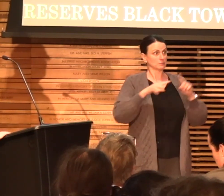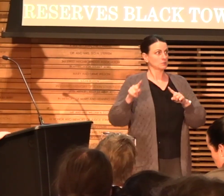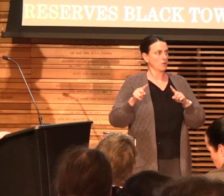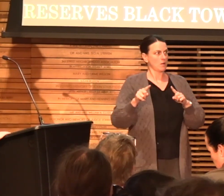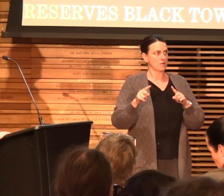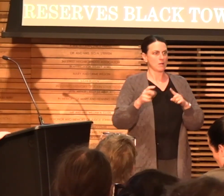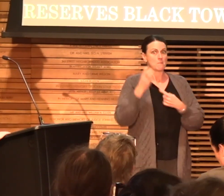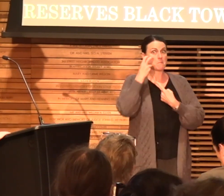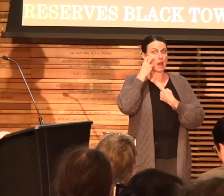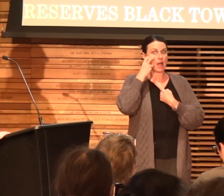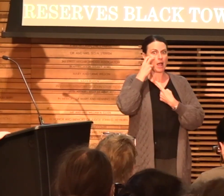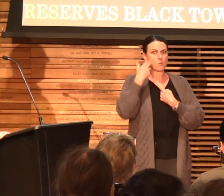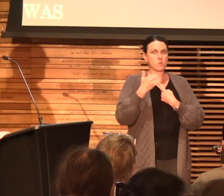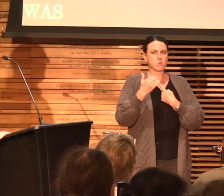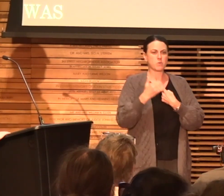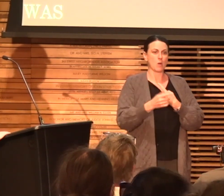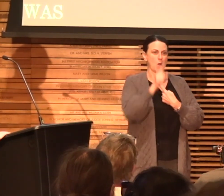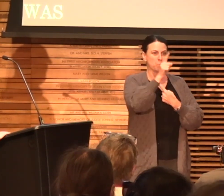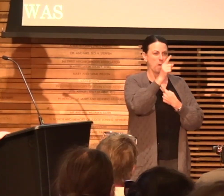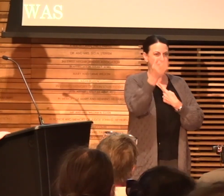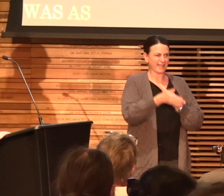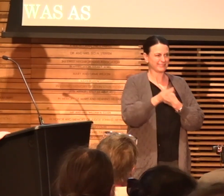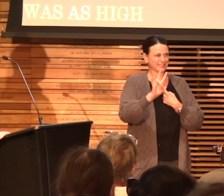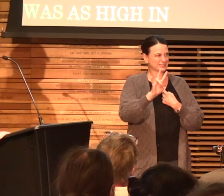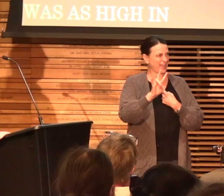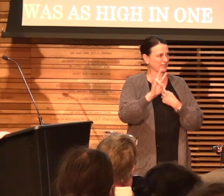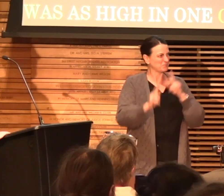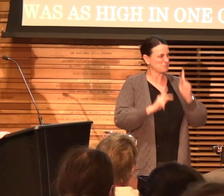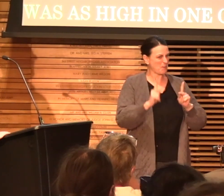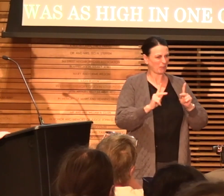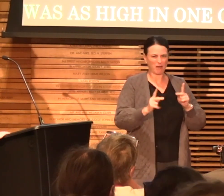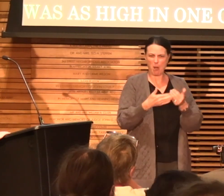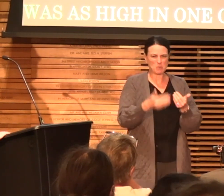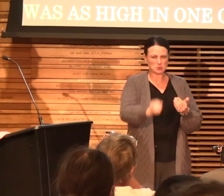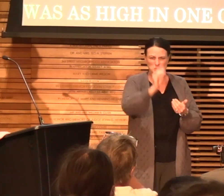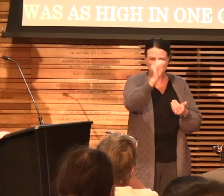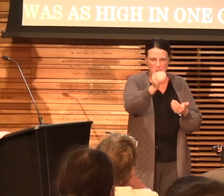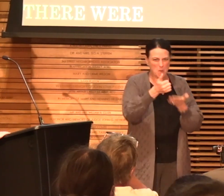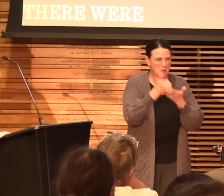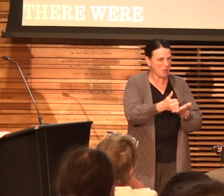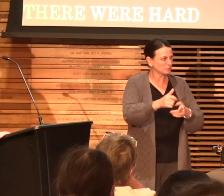was as high as one in seven or eight people, there were hardly any facilities for helping or training them."